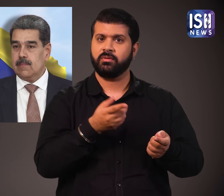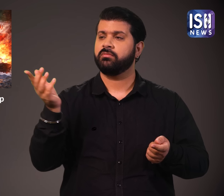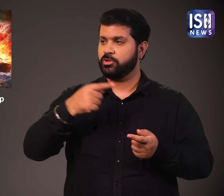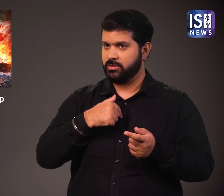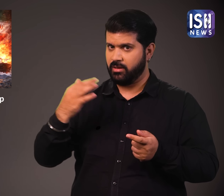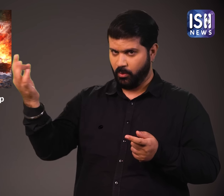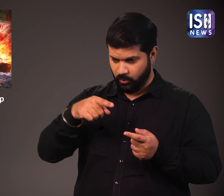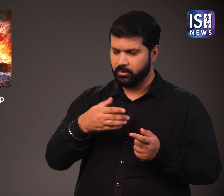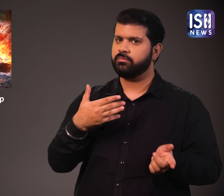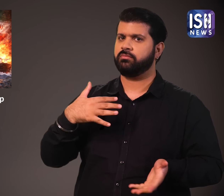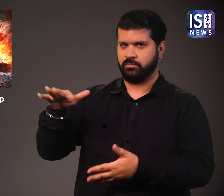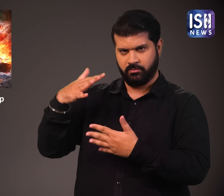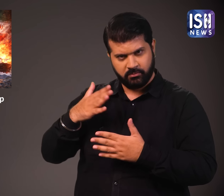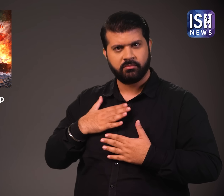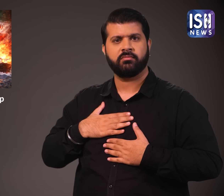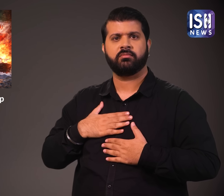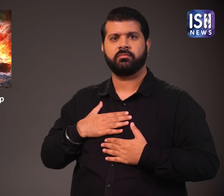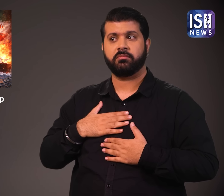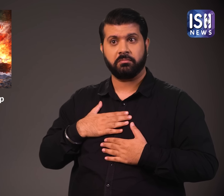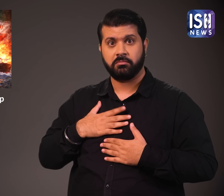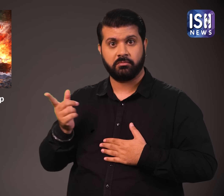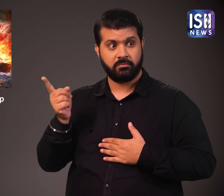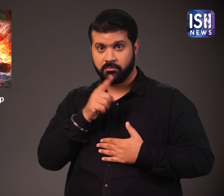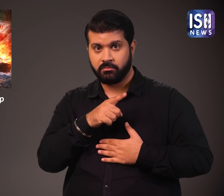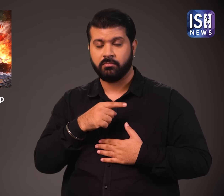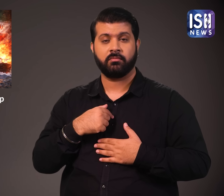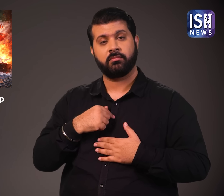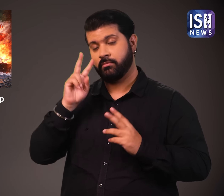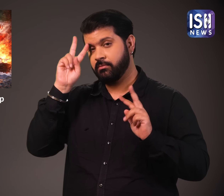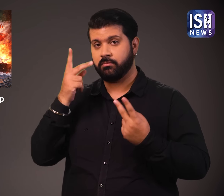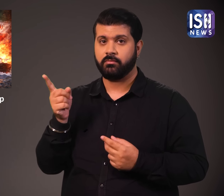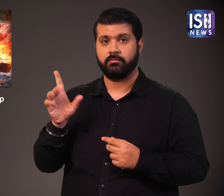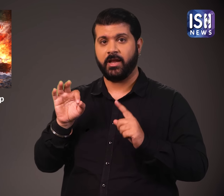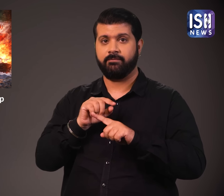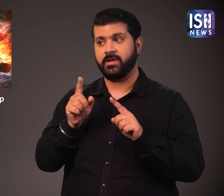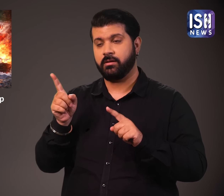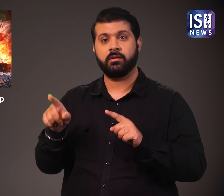If China does not agree to buy oil from the U.S., 50% tariffs will be applied.